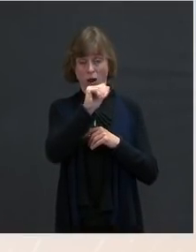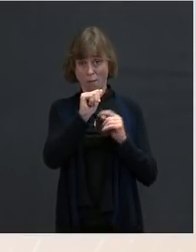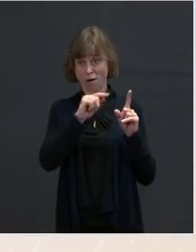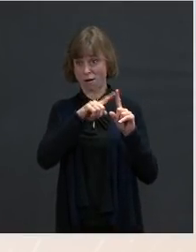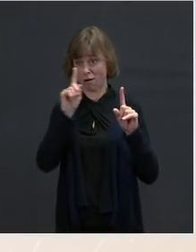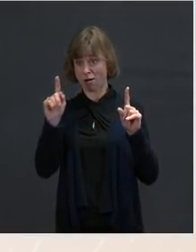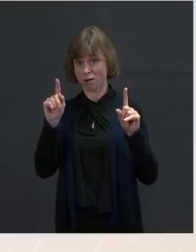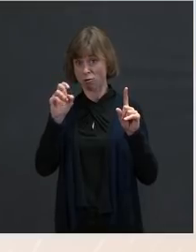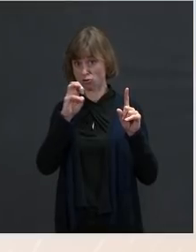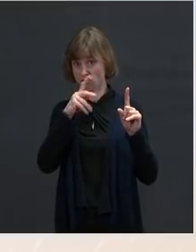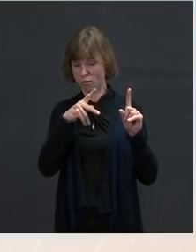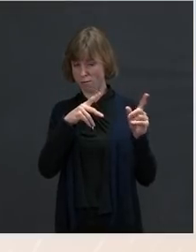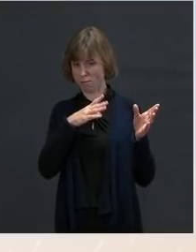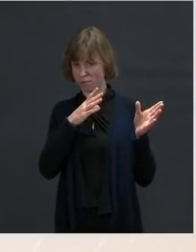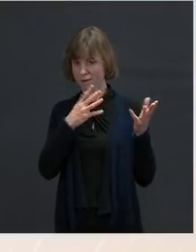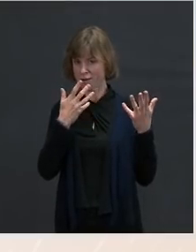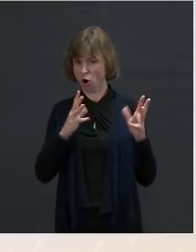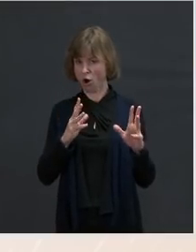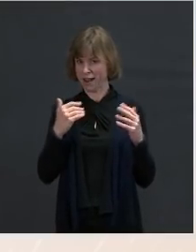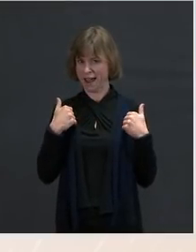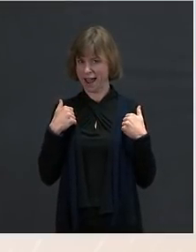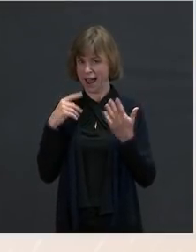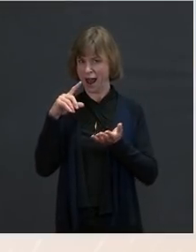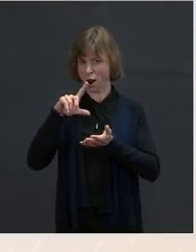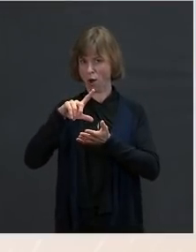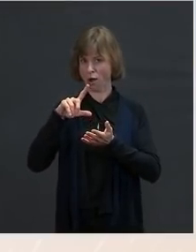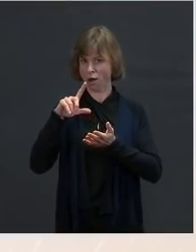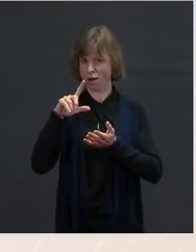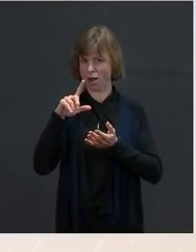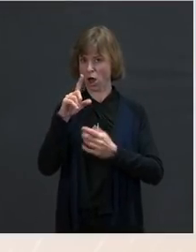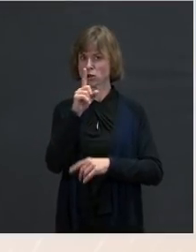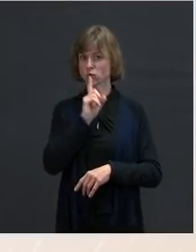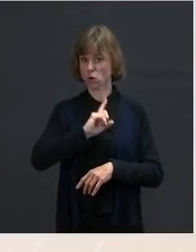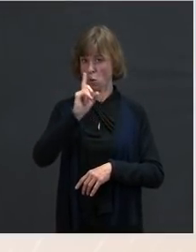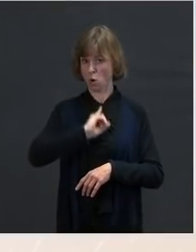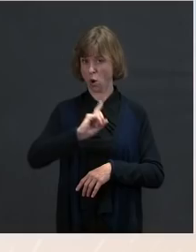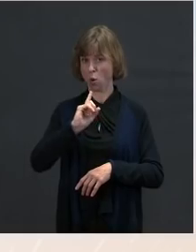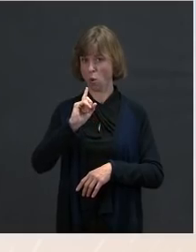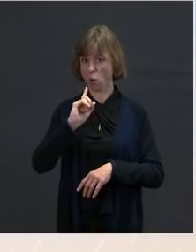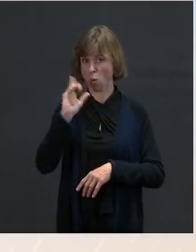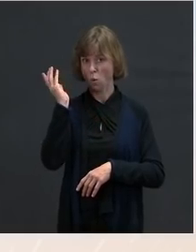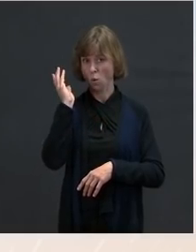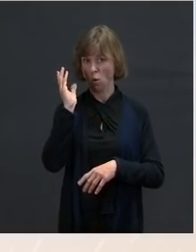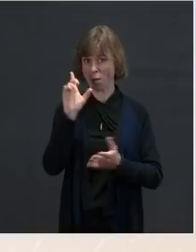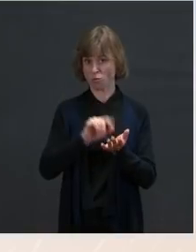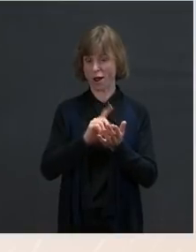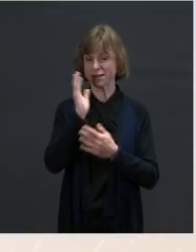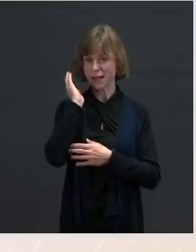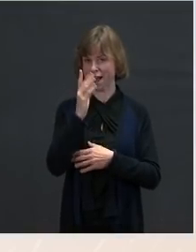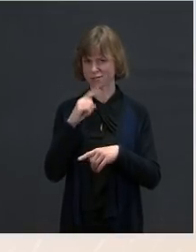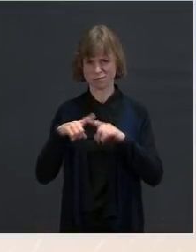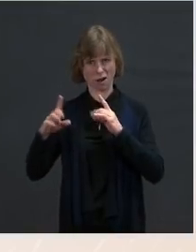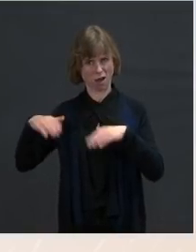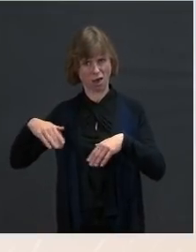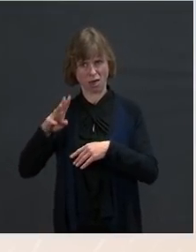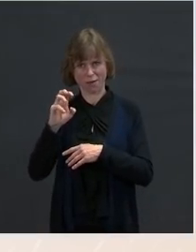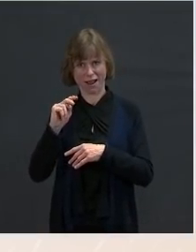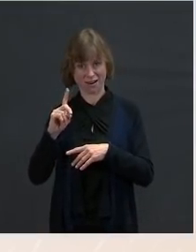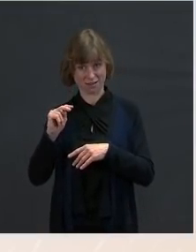The Press: So are there plans for President Biden to hold a solo press conference anytime soon? Ms. Psaki: He will hold a solo press conference, but I don't have a date for you at this point in time.